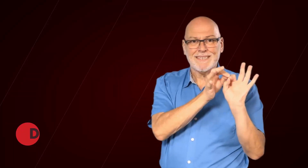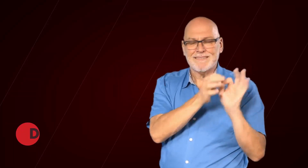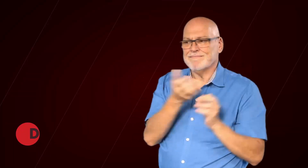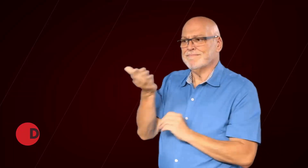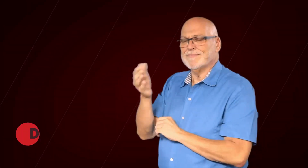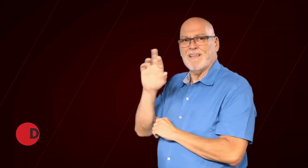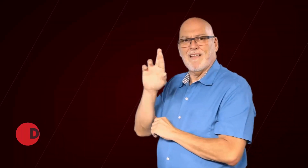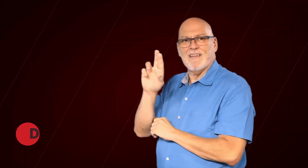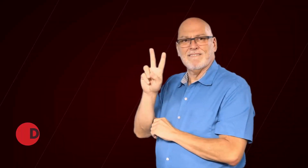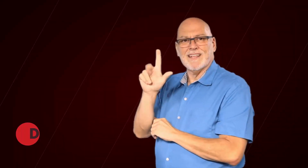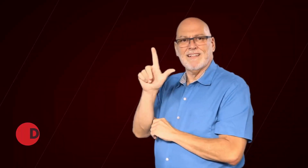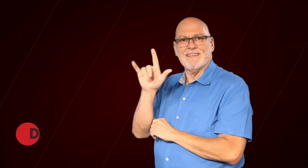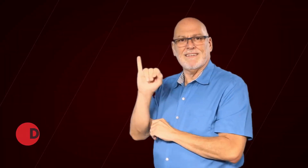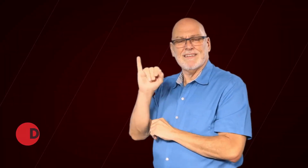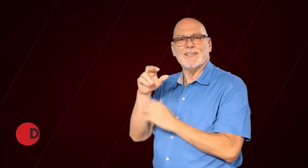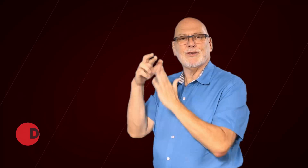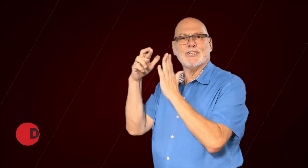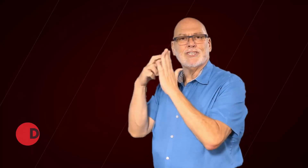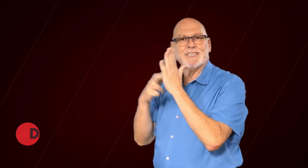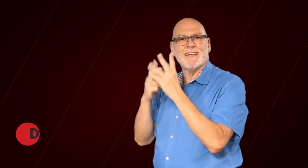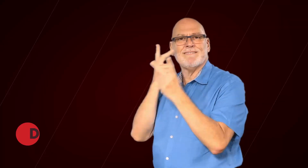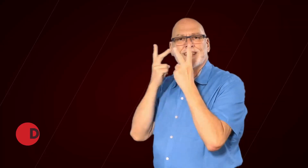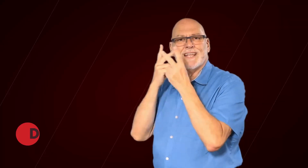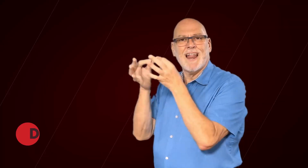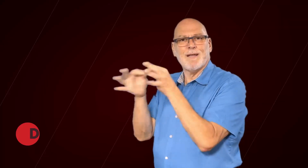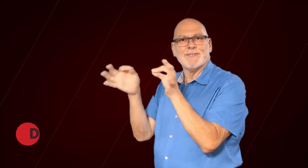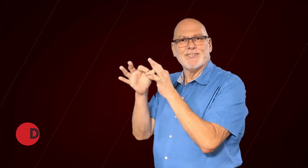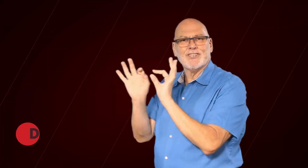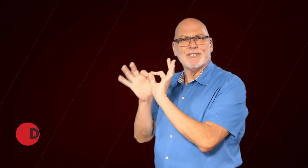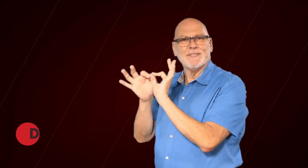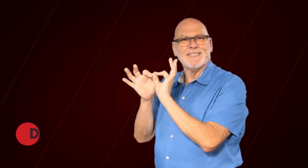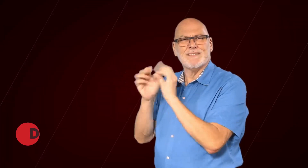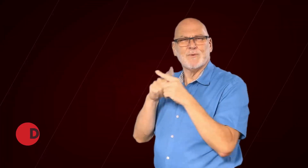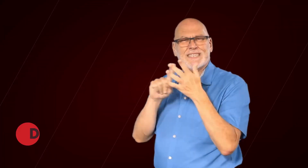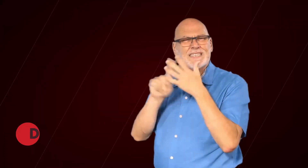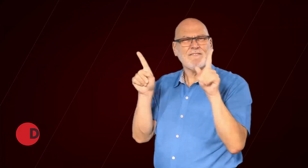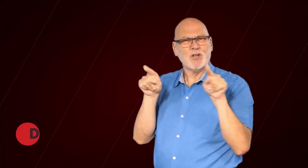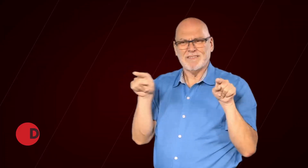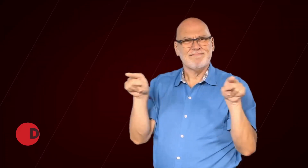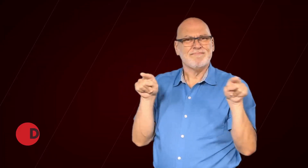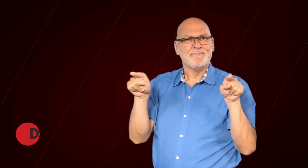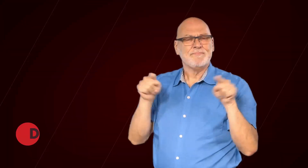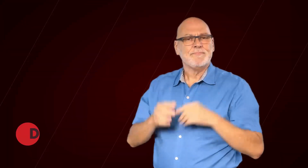and a Registered Visual Language Interpreter, RVLI.